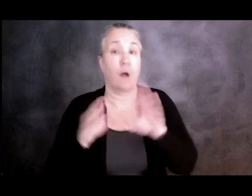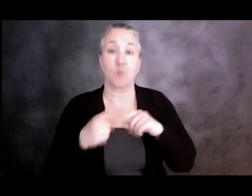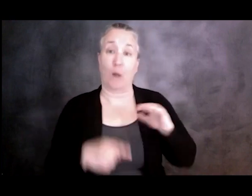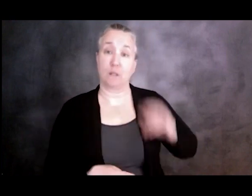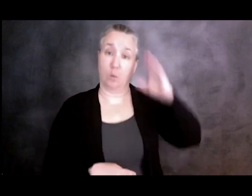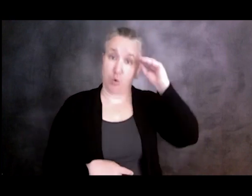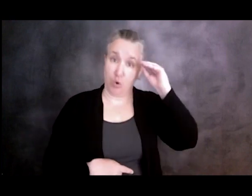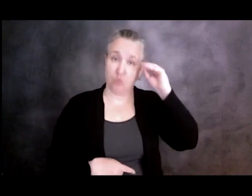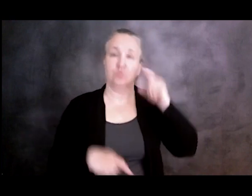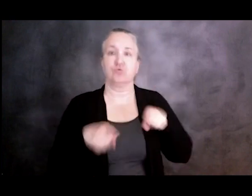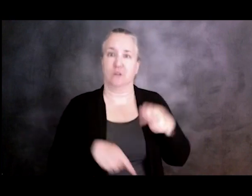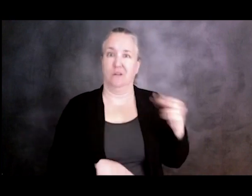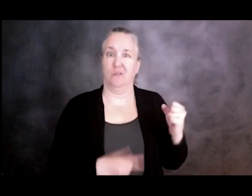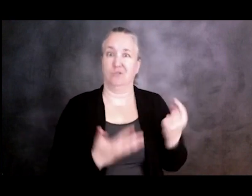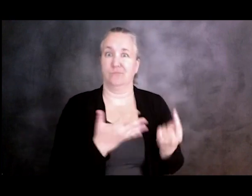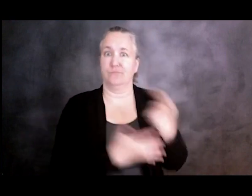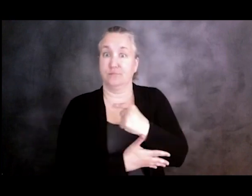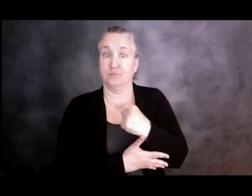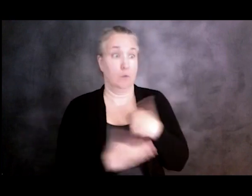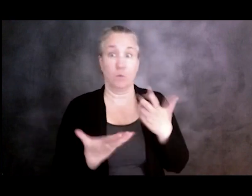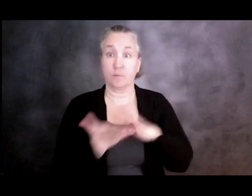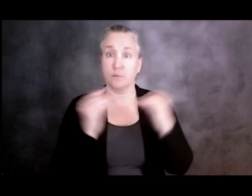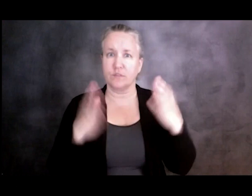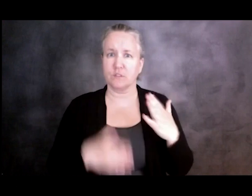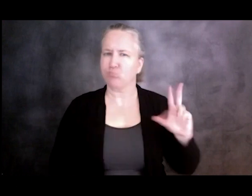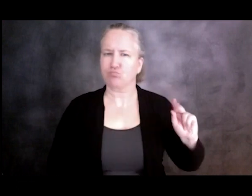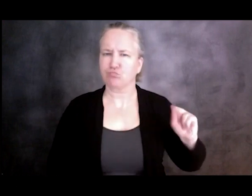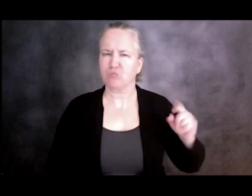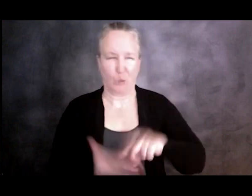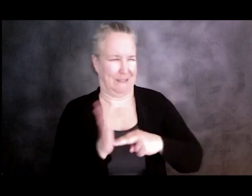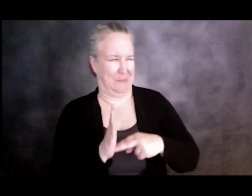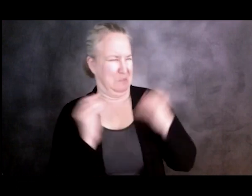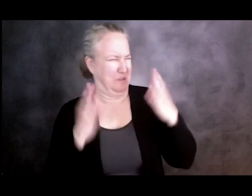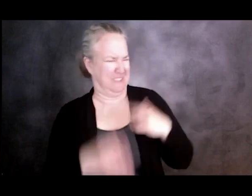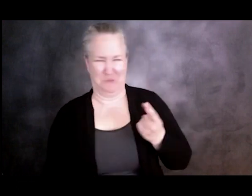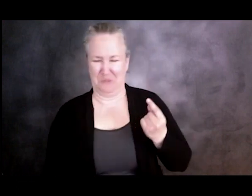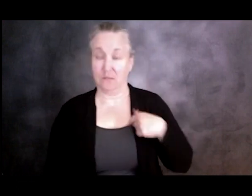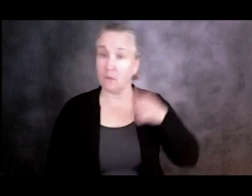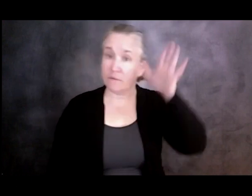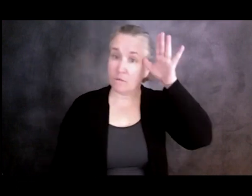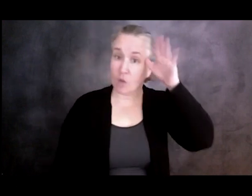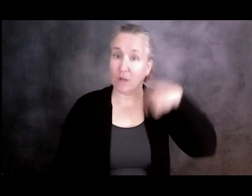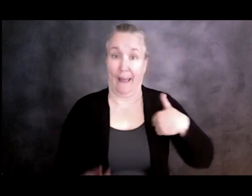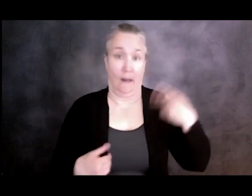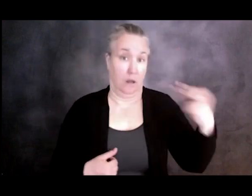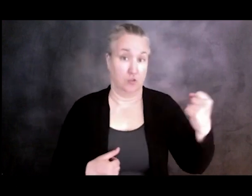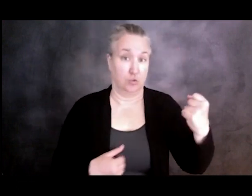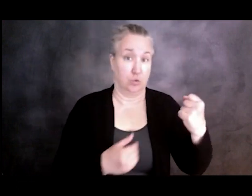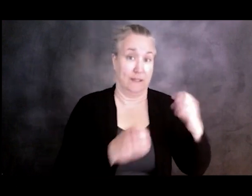through high school, I never wanted to be a professor. I didn't know what that meant. What is a professor? My parents-- my dad had a high school education. My mom had a grade school education.